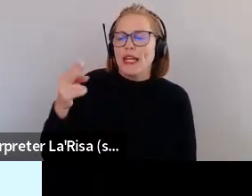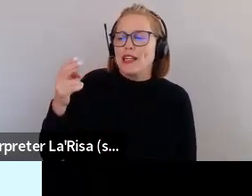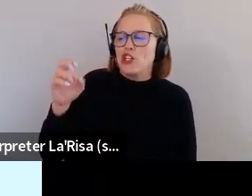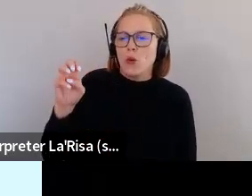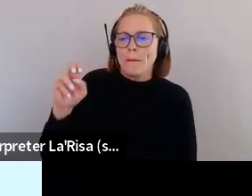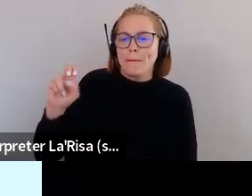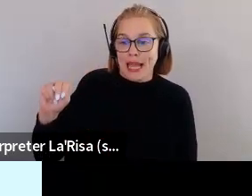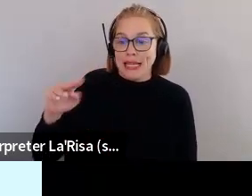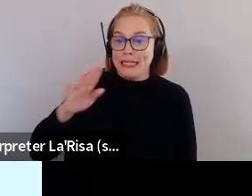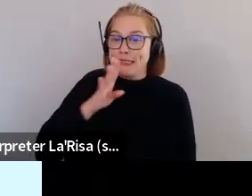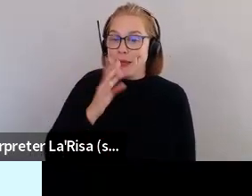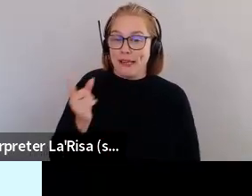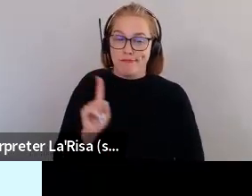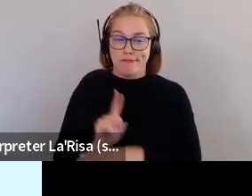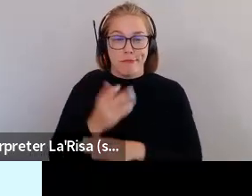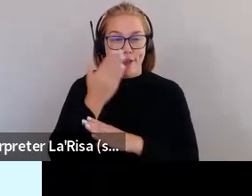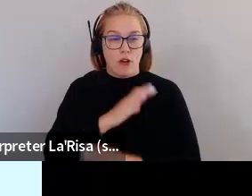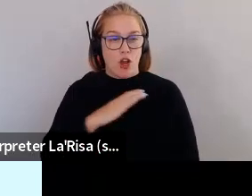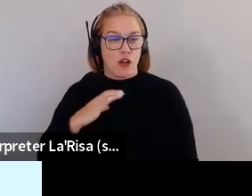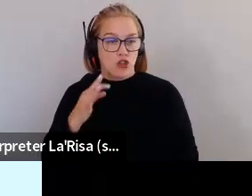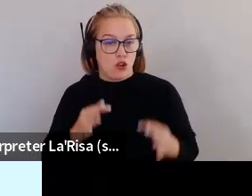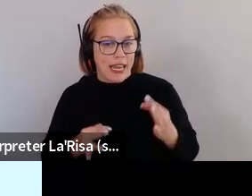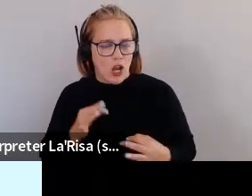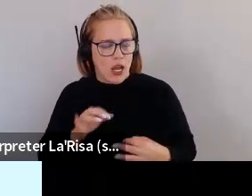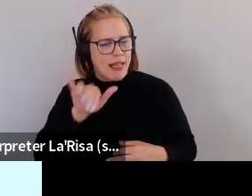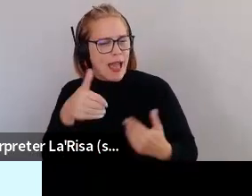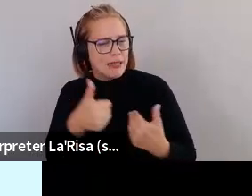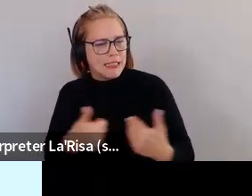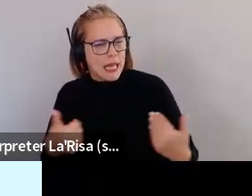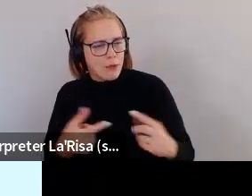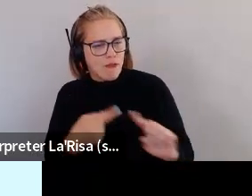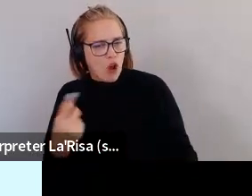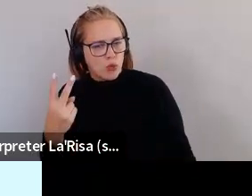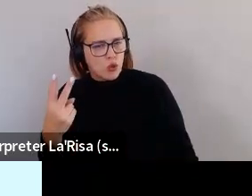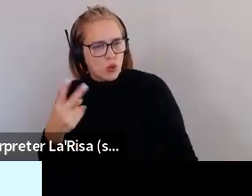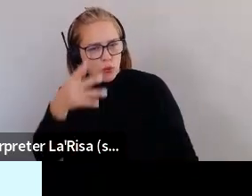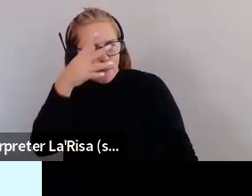And he?